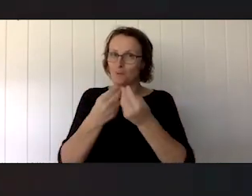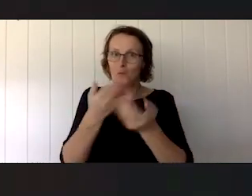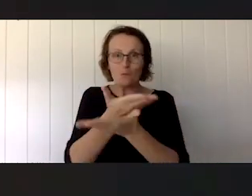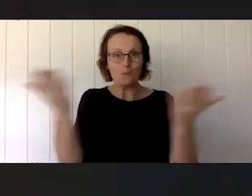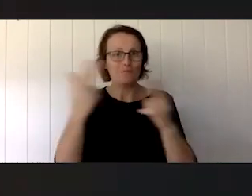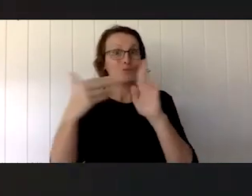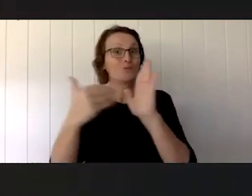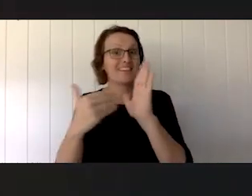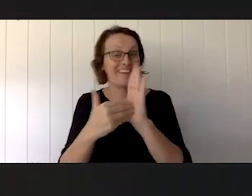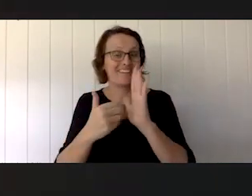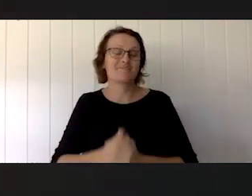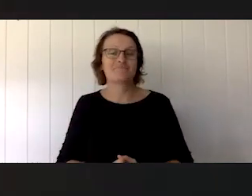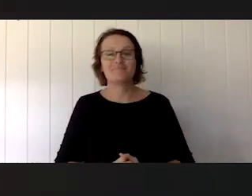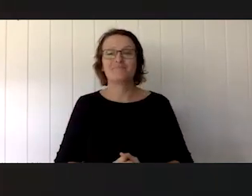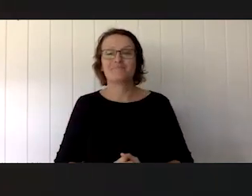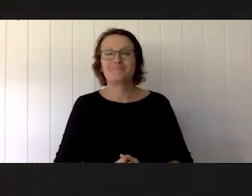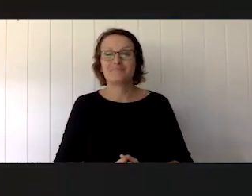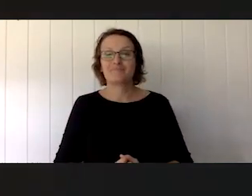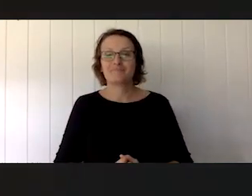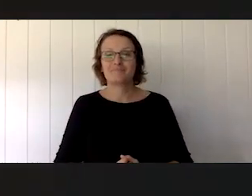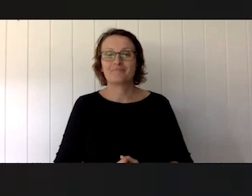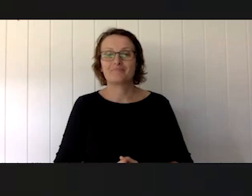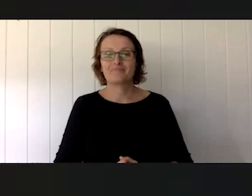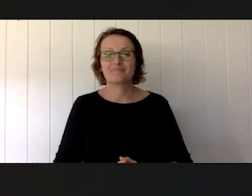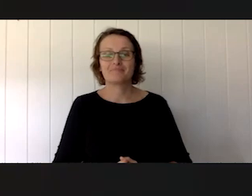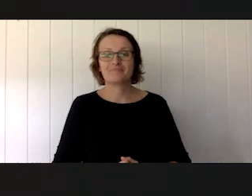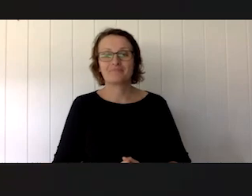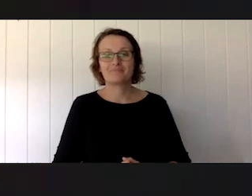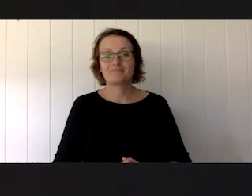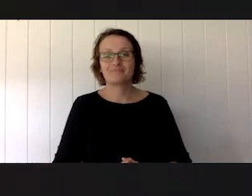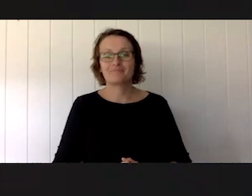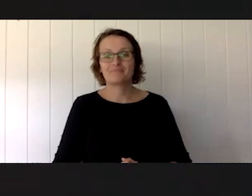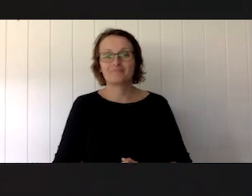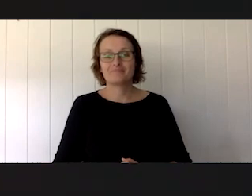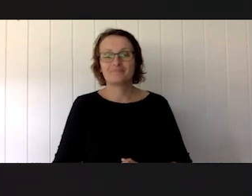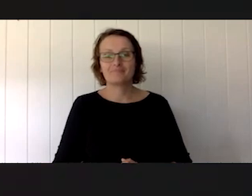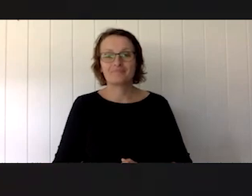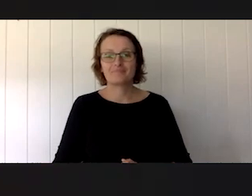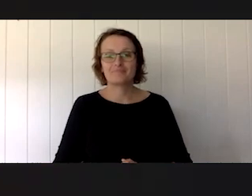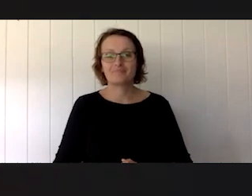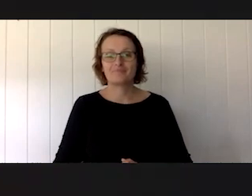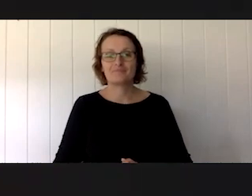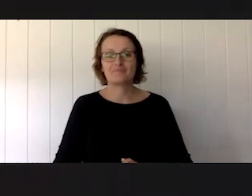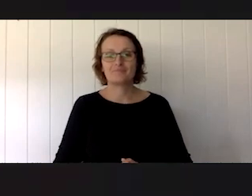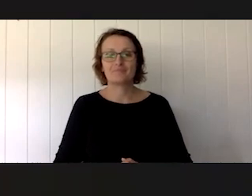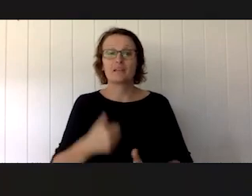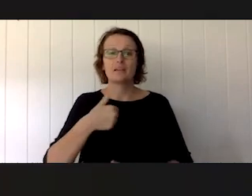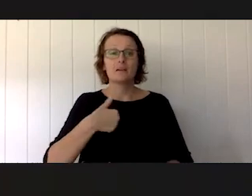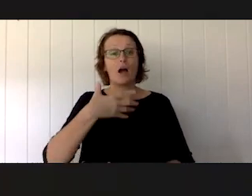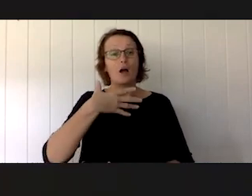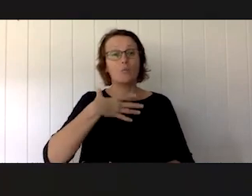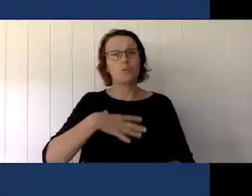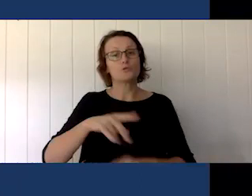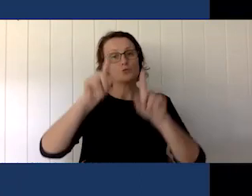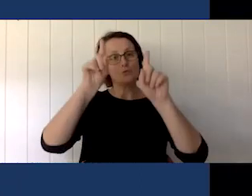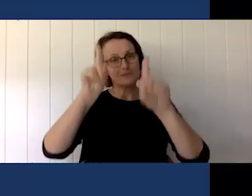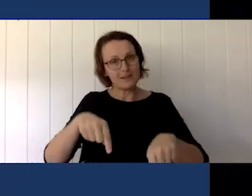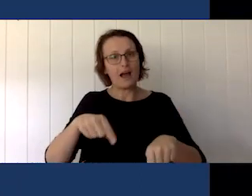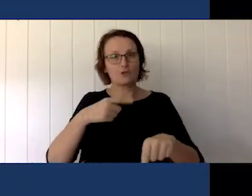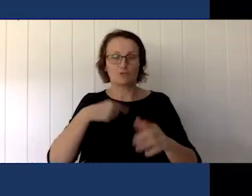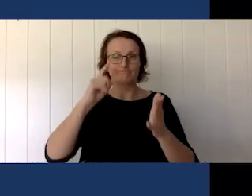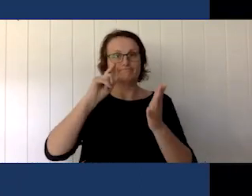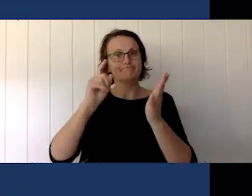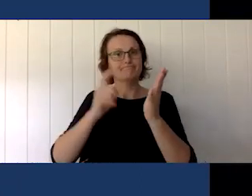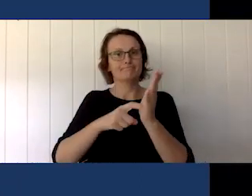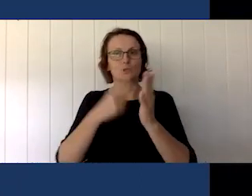today. I would like to start by warmly acknowledging the traditional